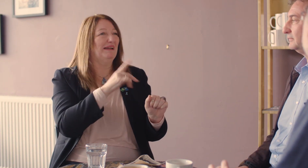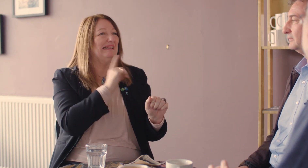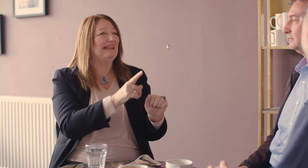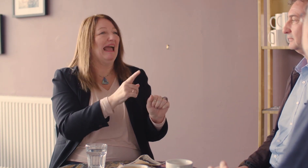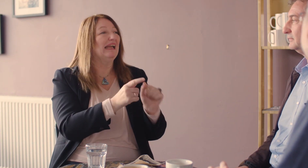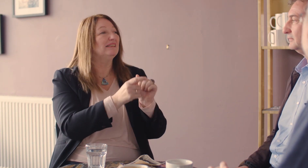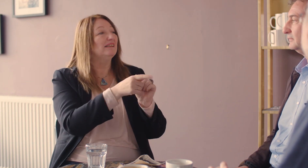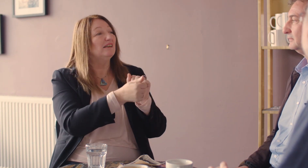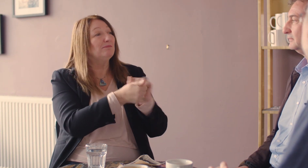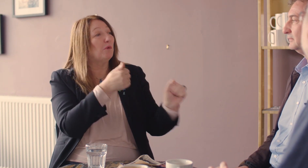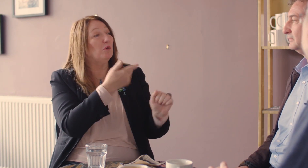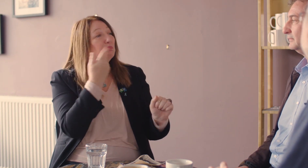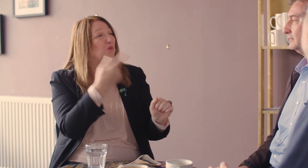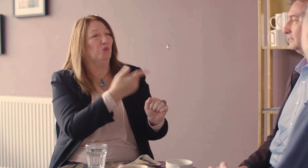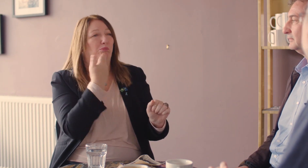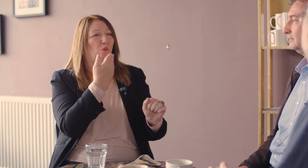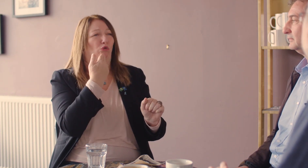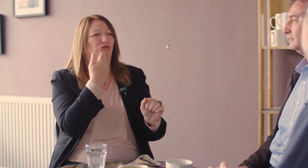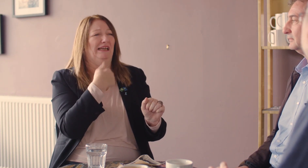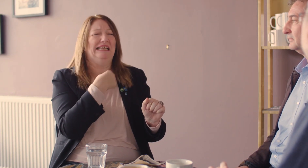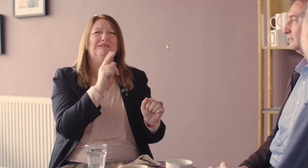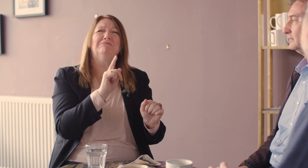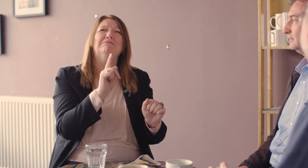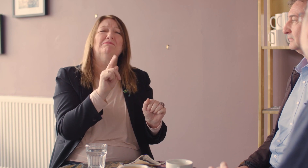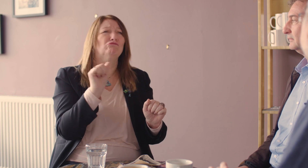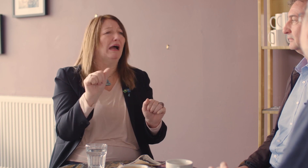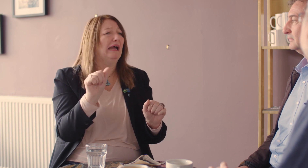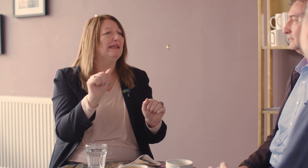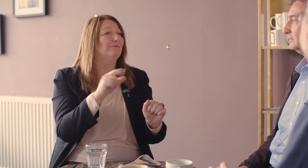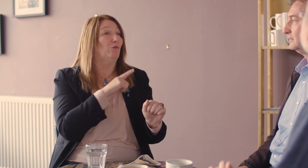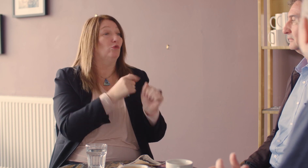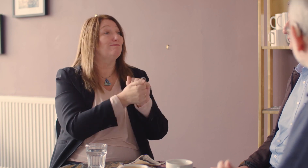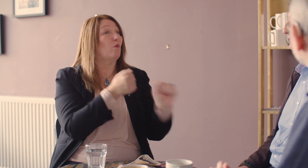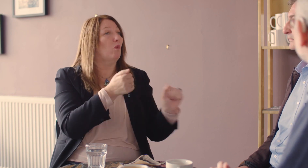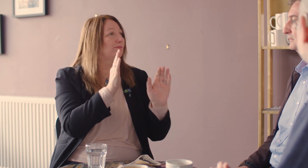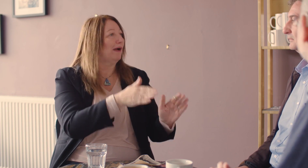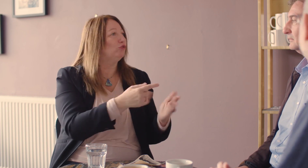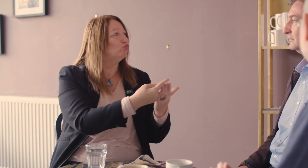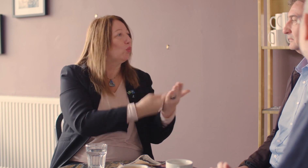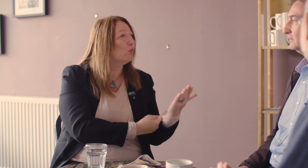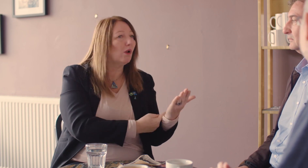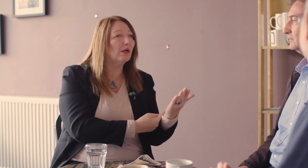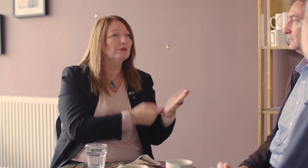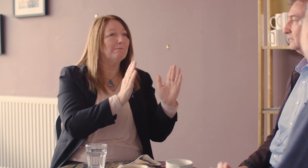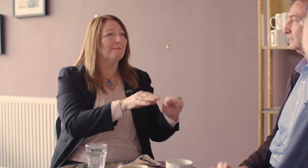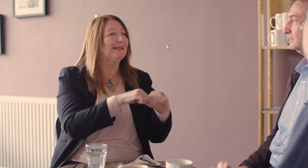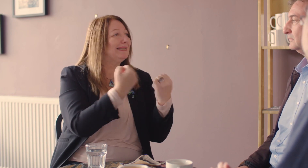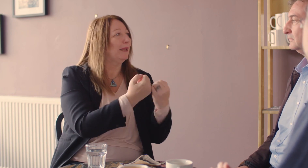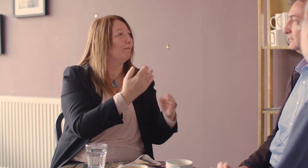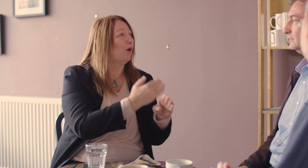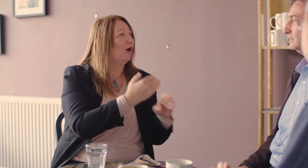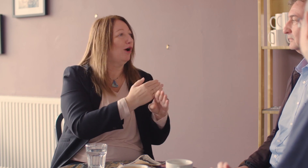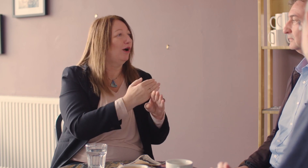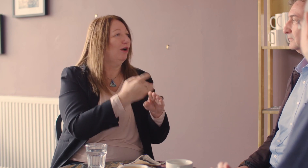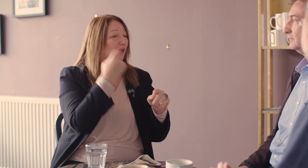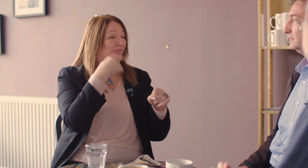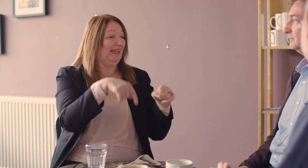He'd say without sport, life would be boring. Thinking about it, he was absolutely right, because to play sport you have to follow the rules,